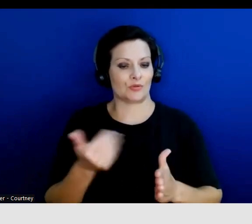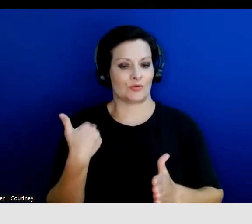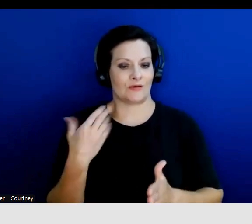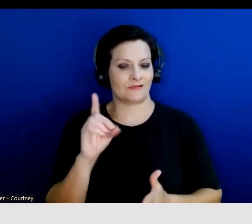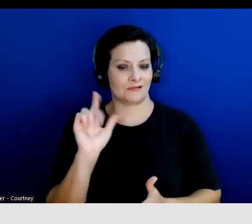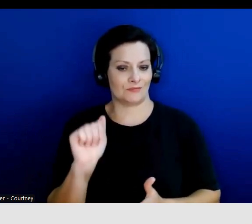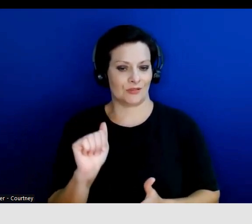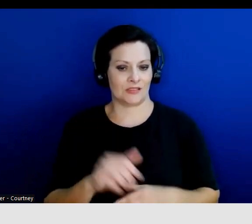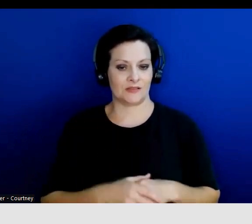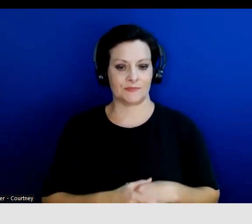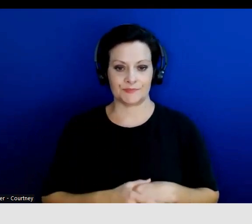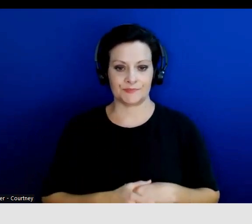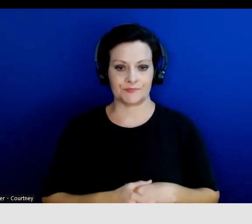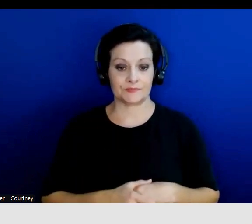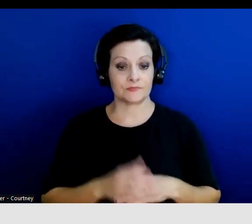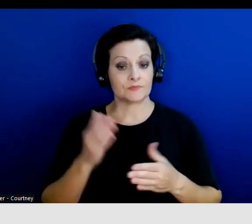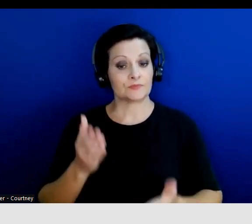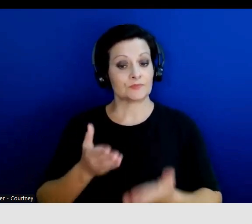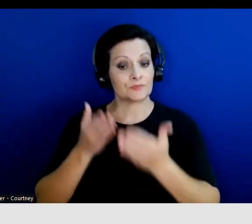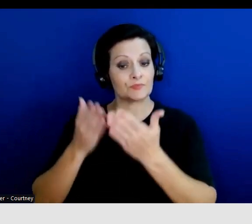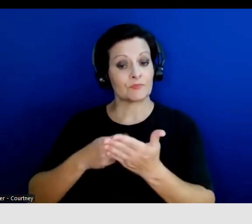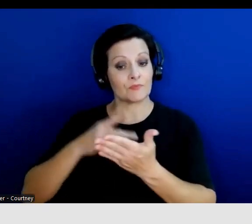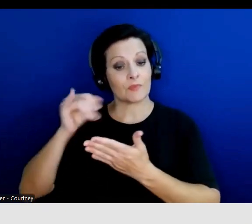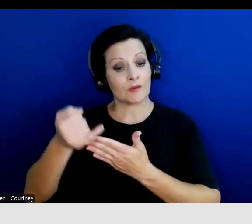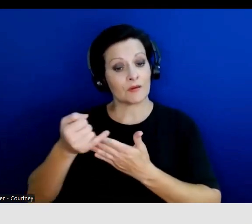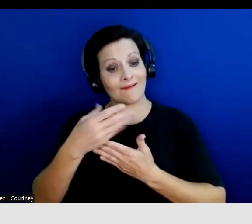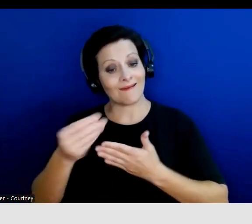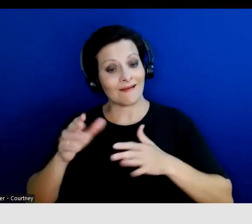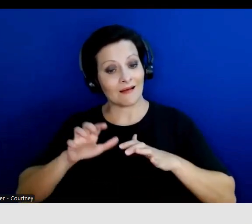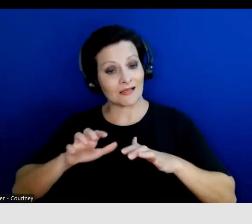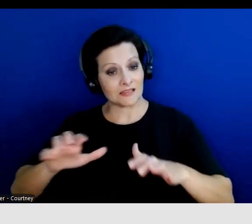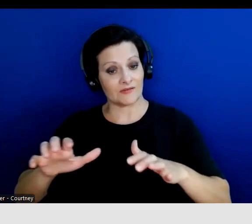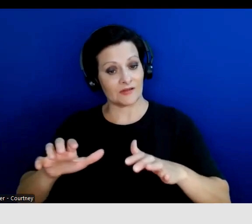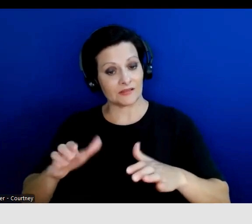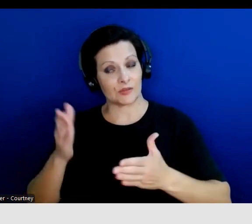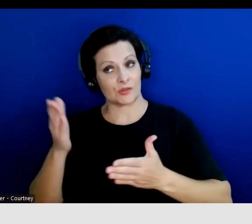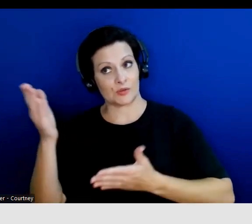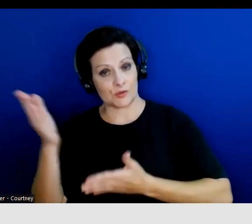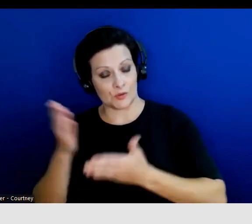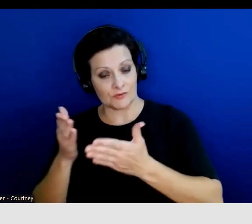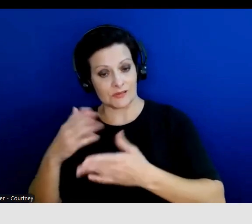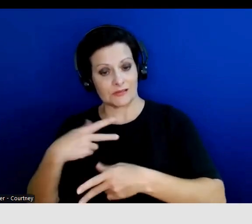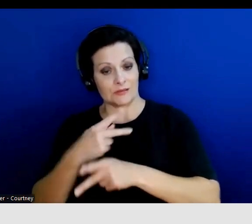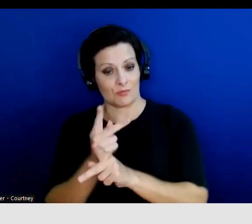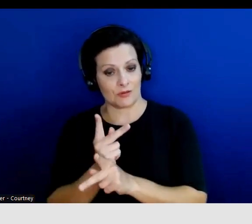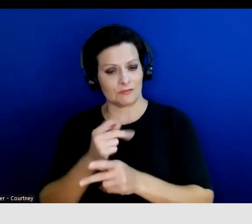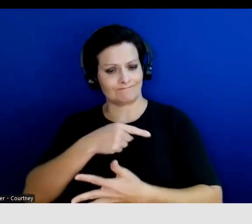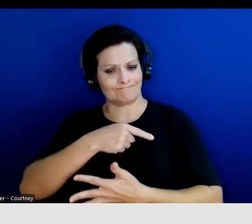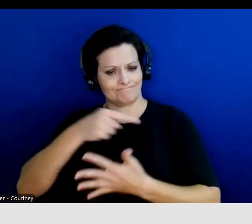Your proposed project activities, services, and products must be directly related